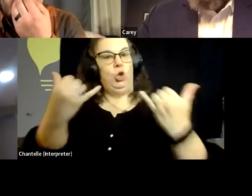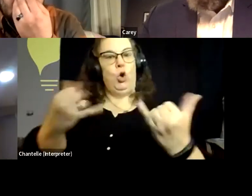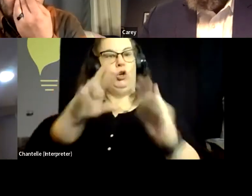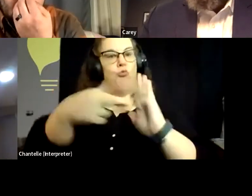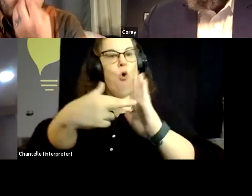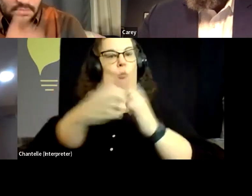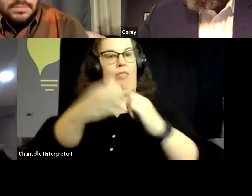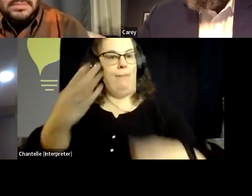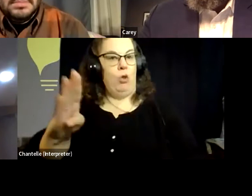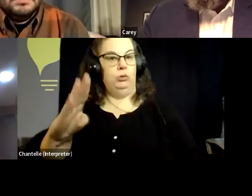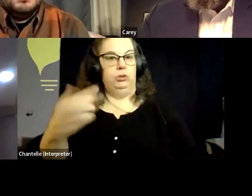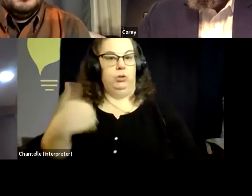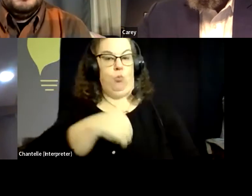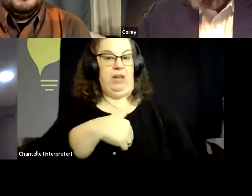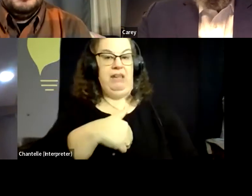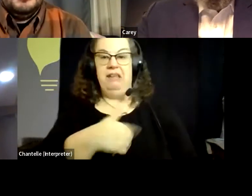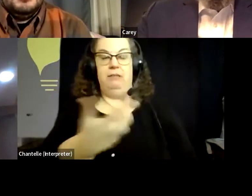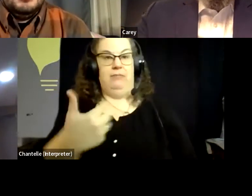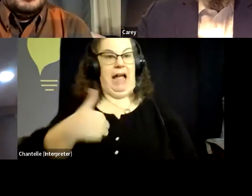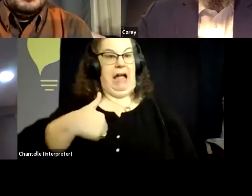We have -- I have personally hired